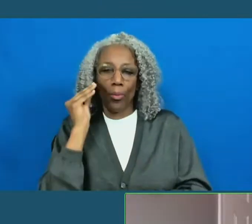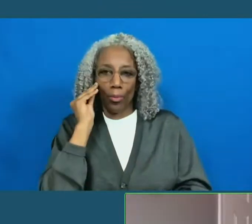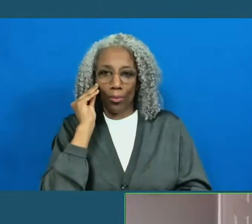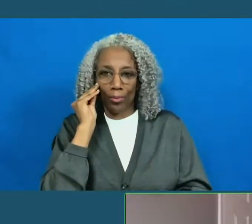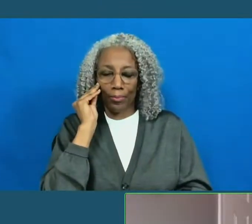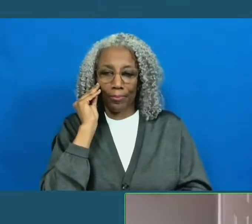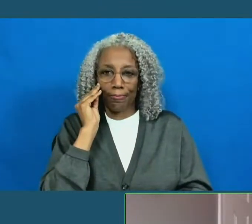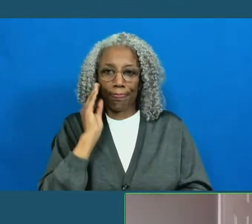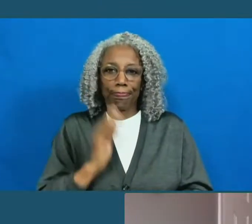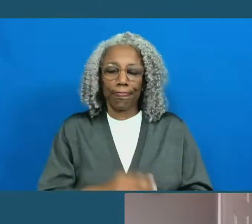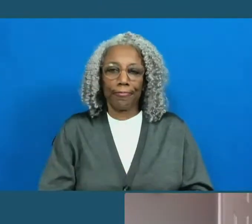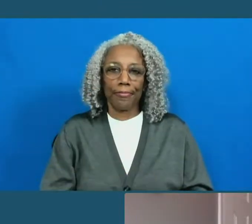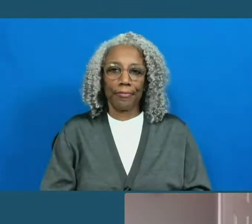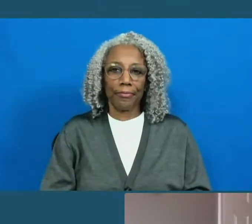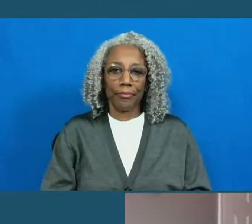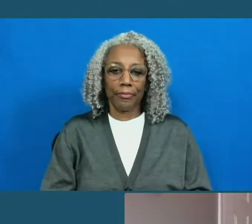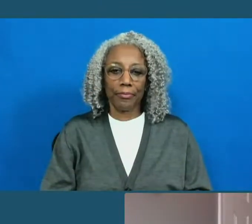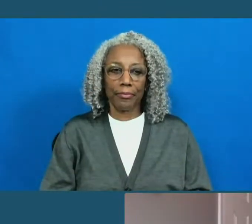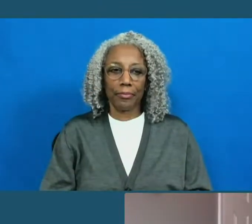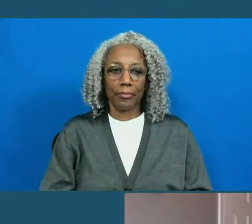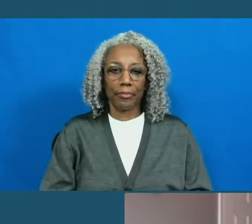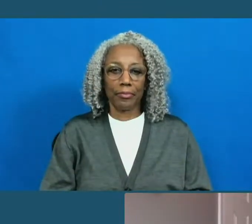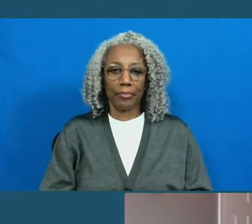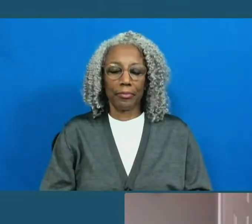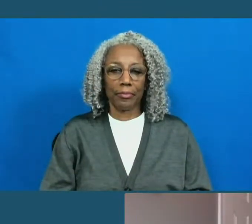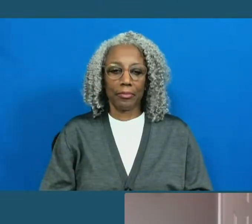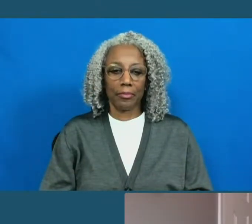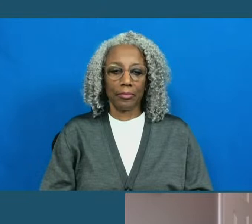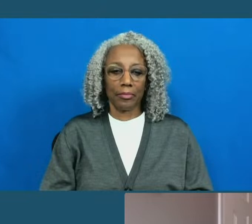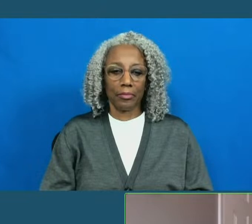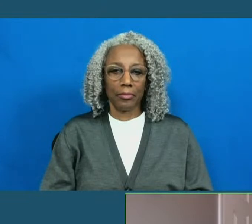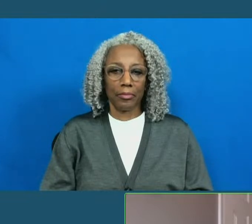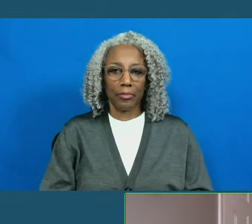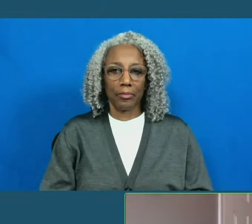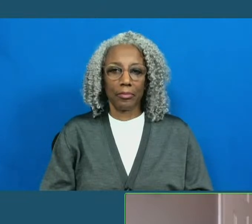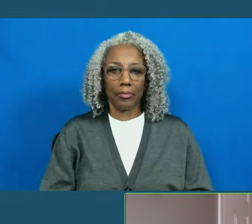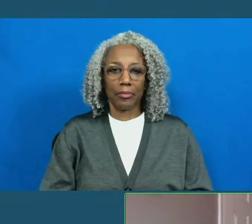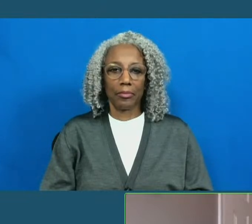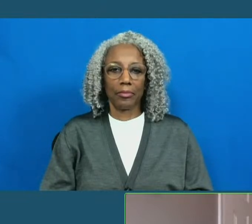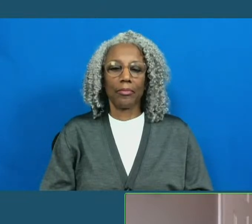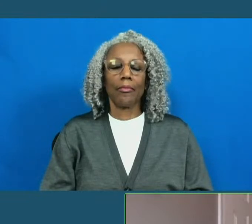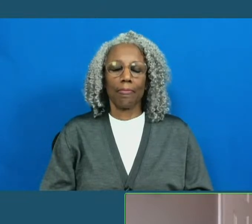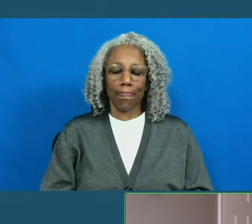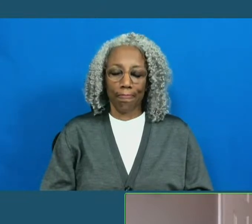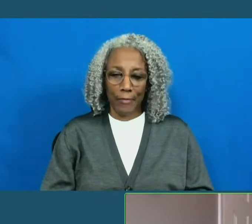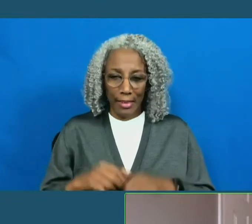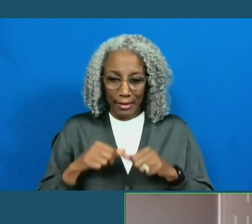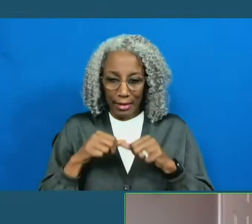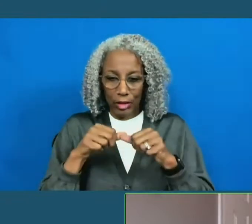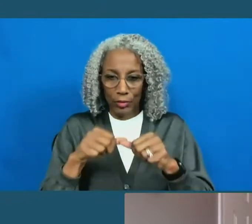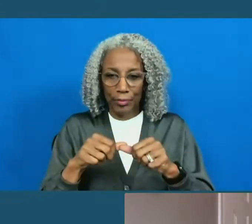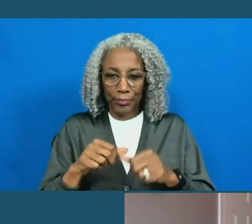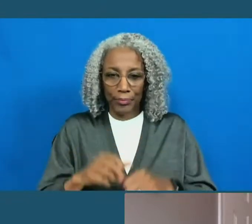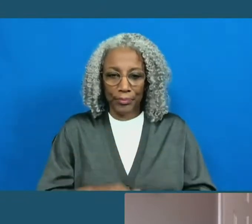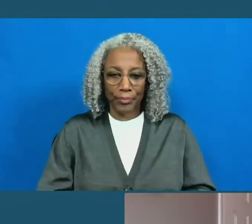to be able to prepare and how at